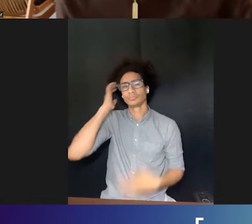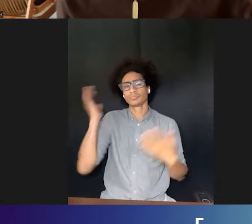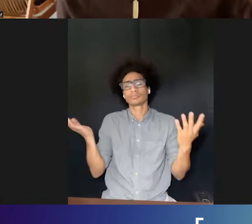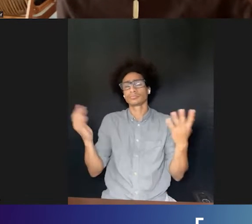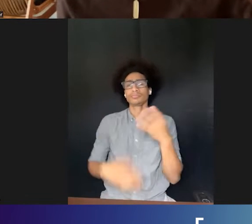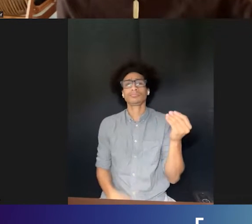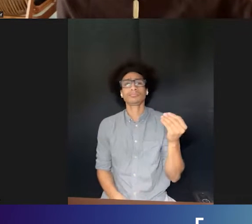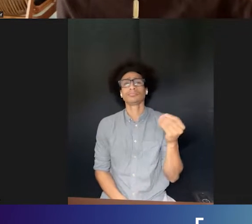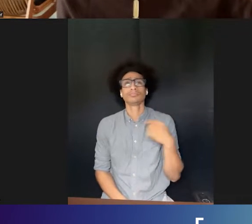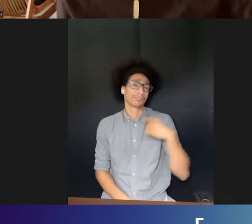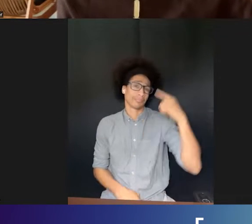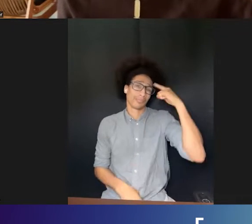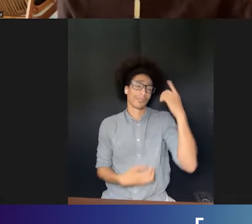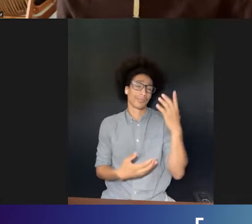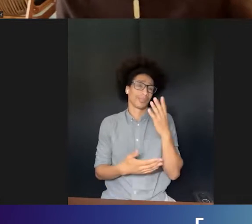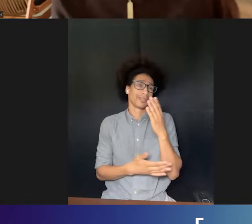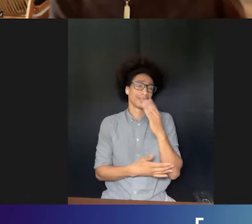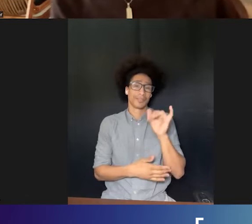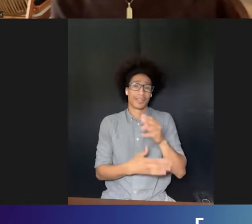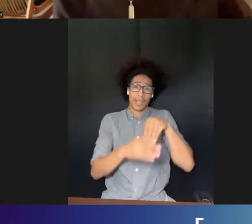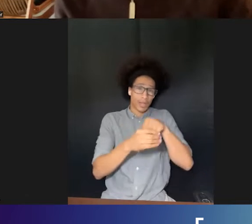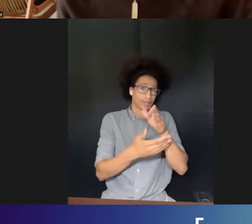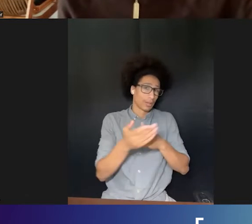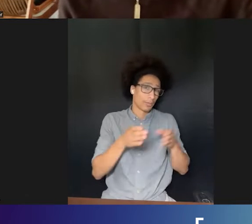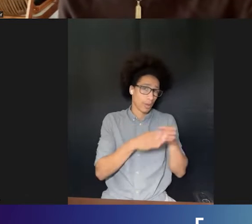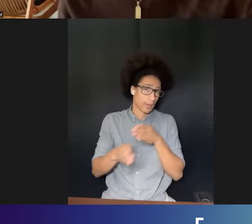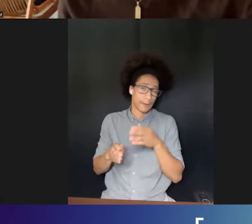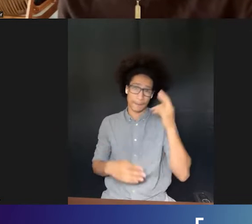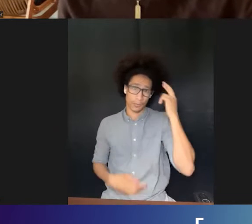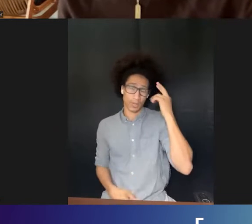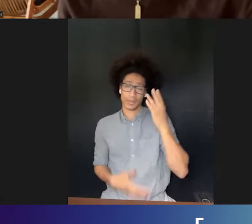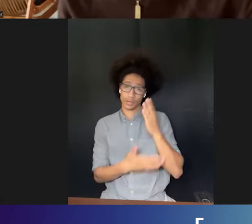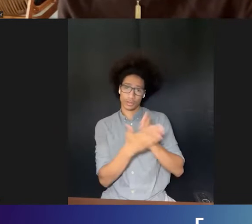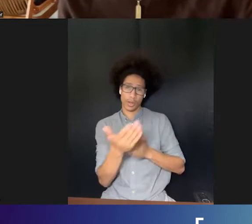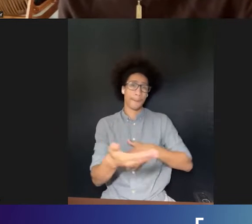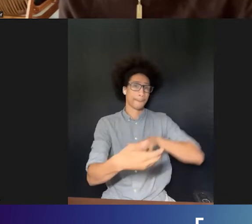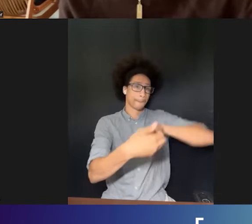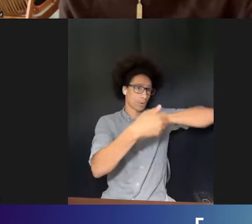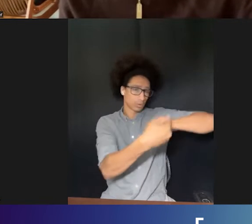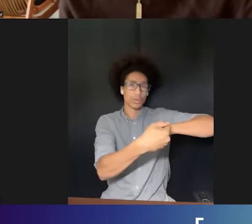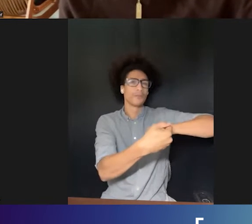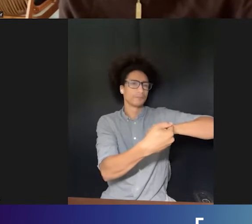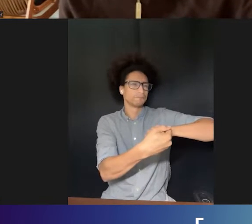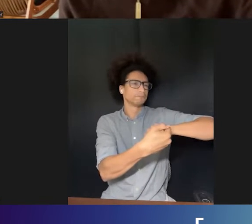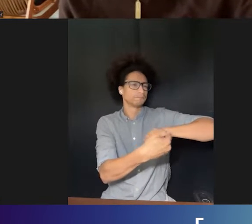I think in some ways like a reason that certain partnerships didn't feel right for potential finance for this this new film,